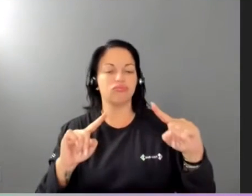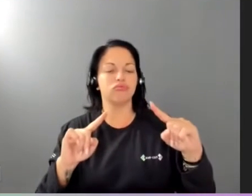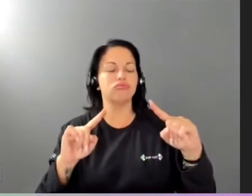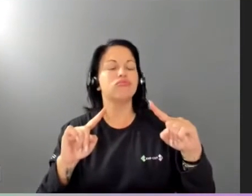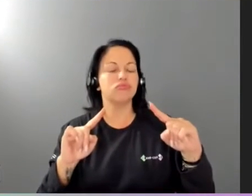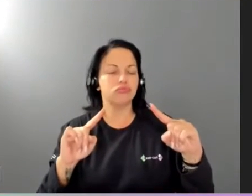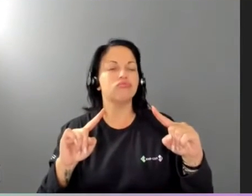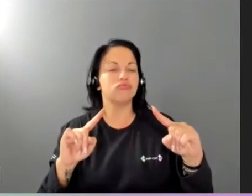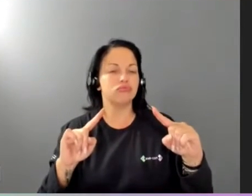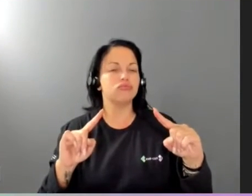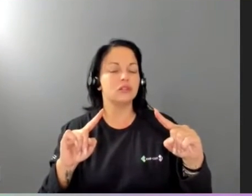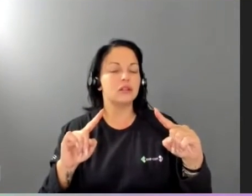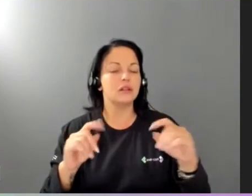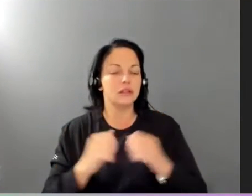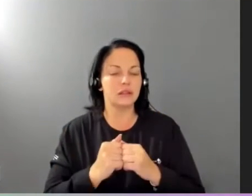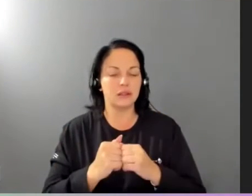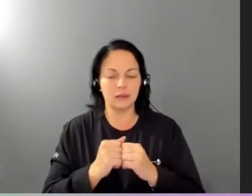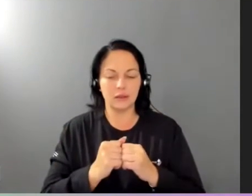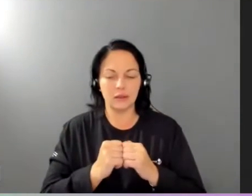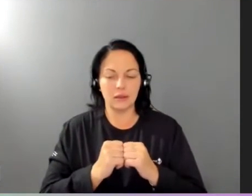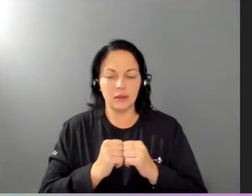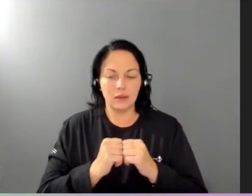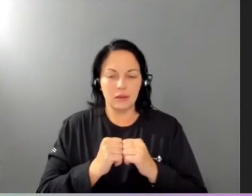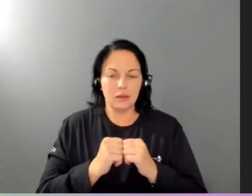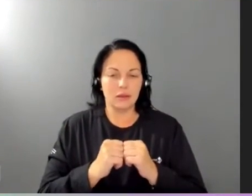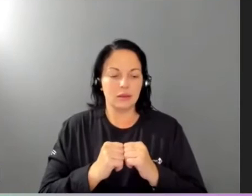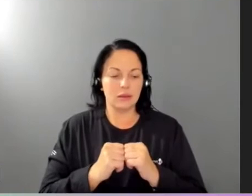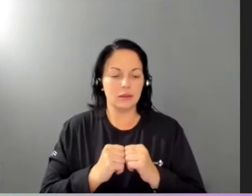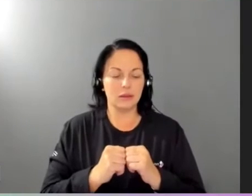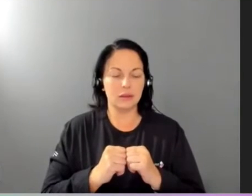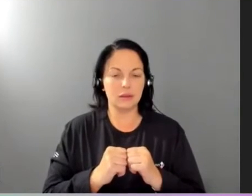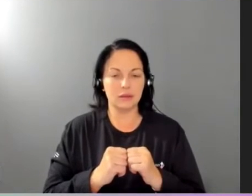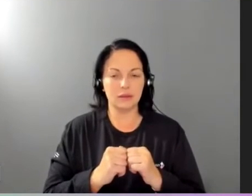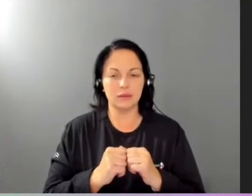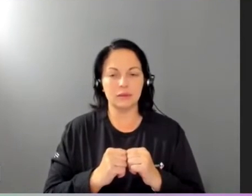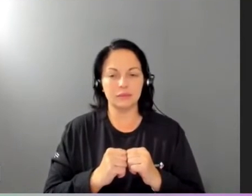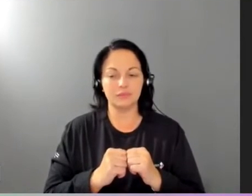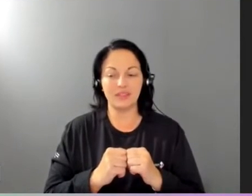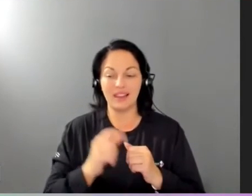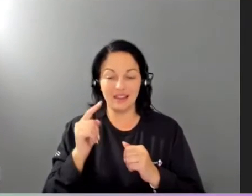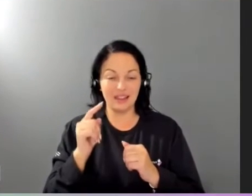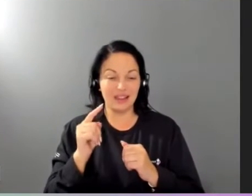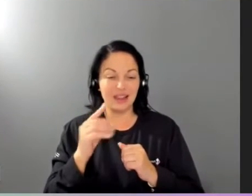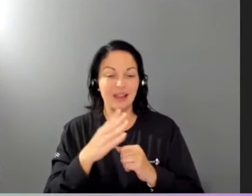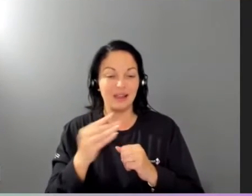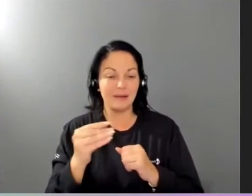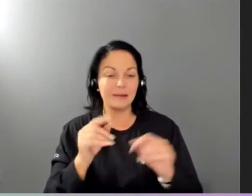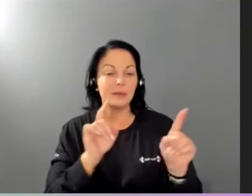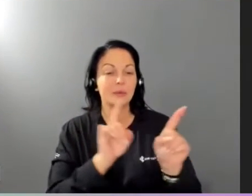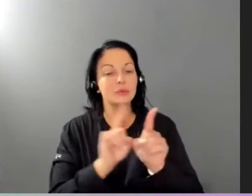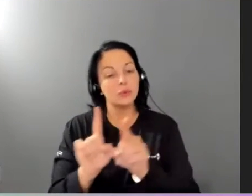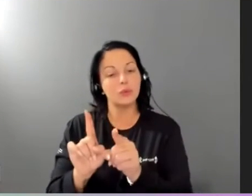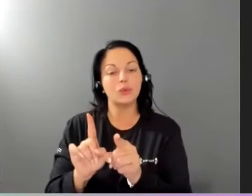strategy and low hanging fruit to drive innovation to allow you to achieve that level of success at the next level of